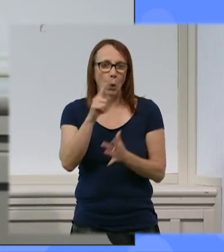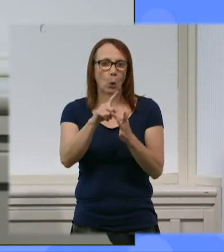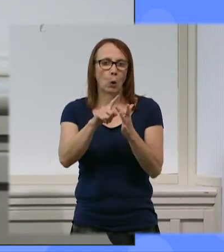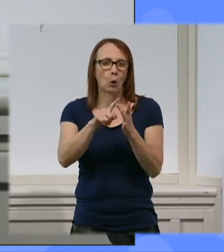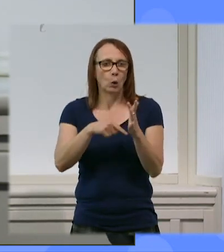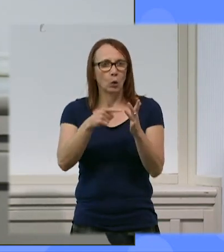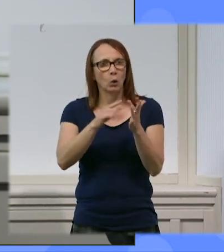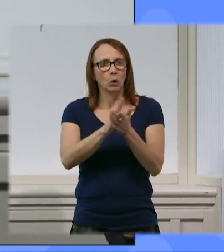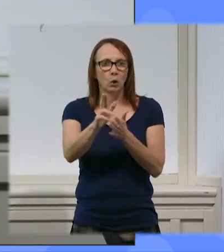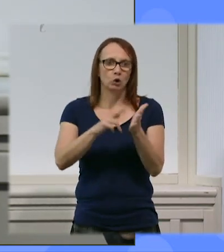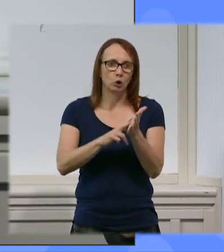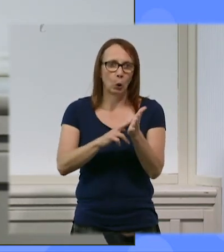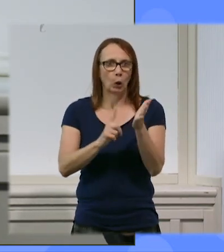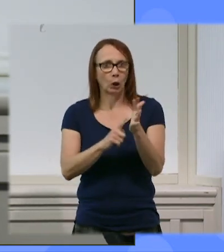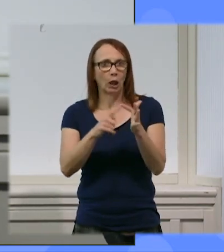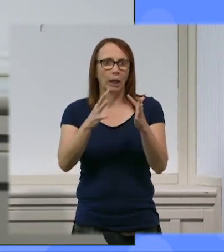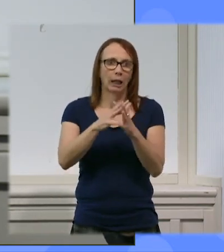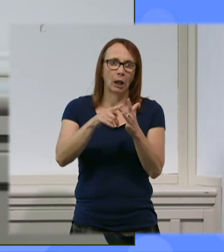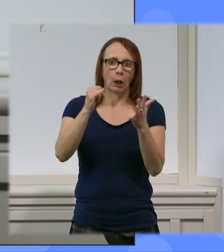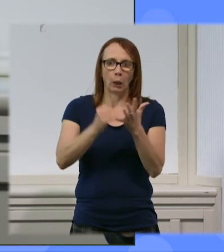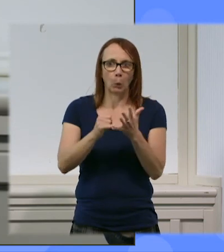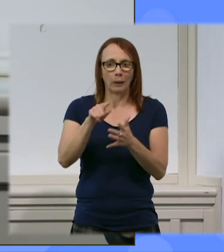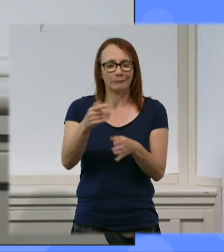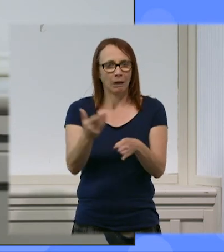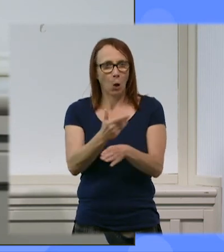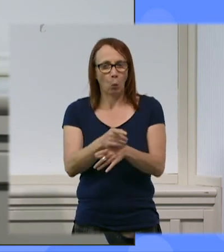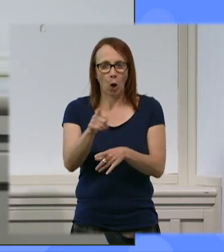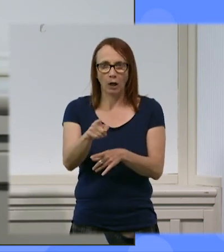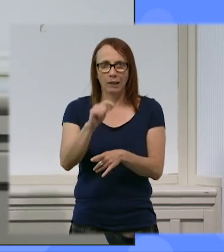people you know share in the profits and and and the value is created I'm a